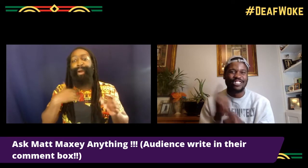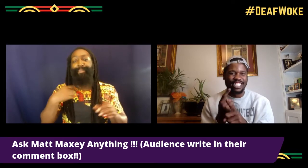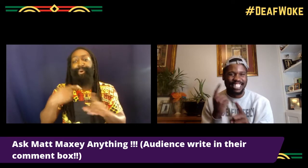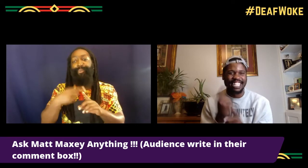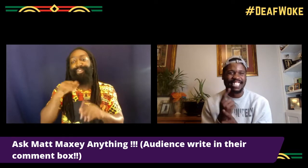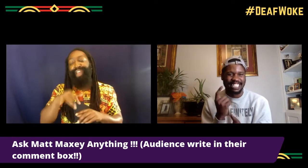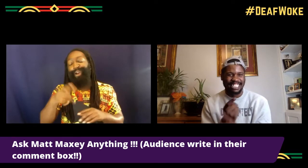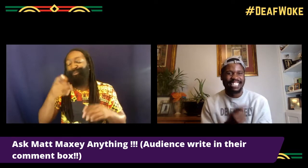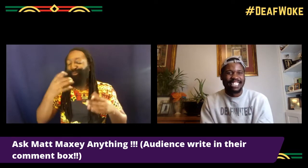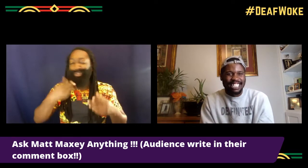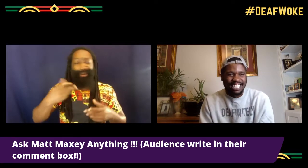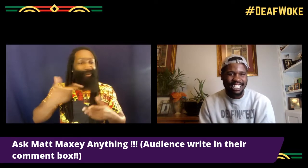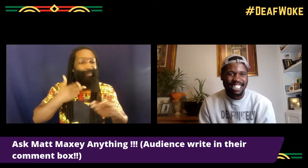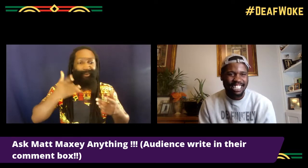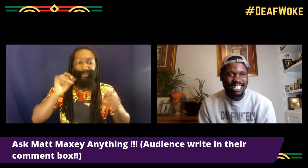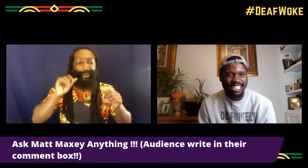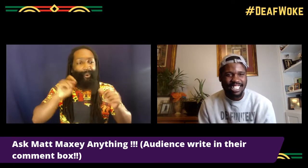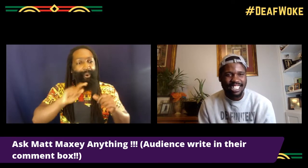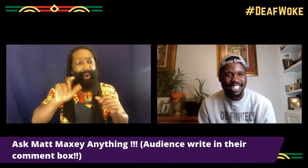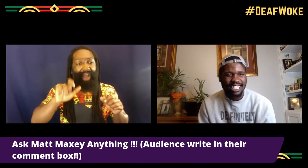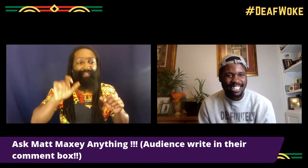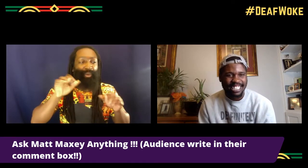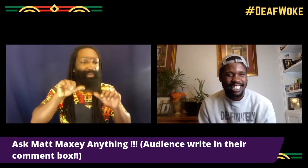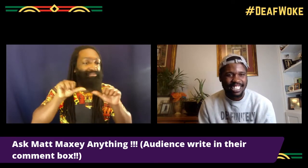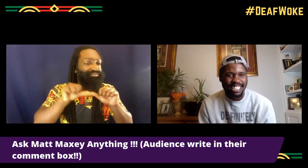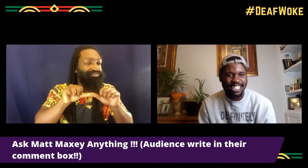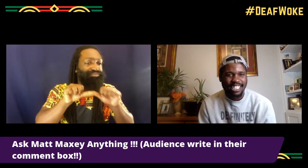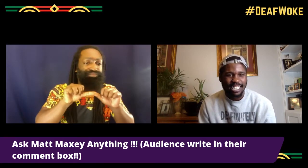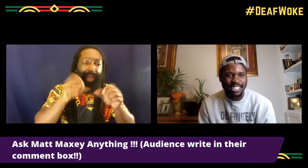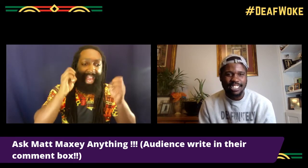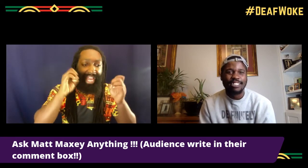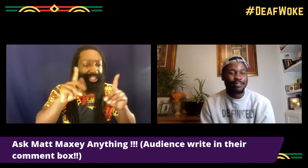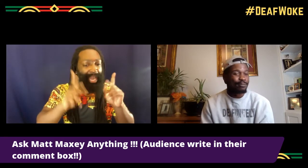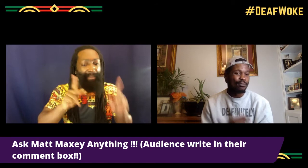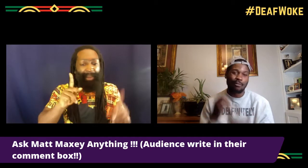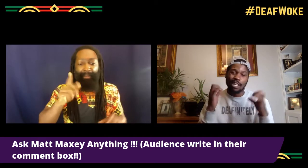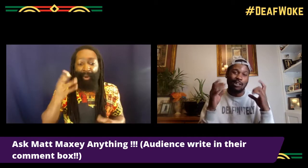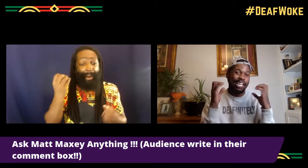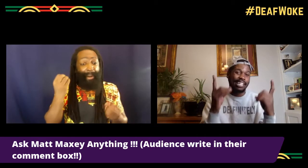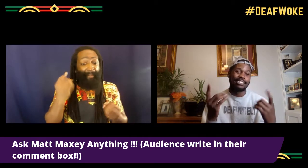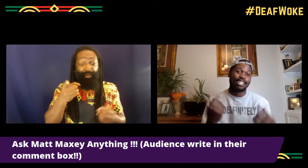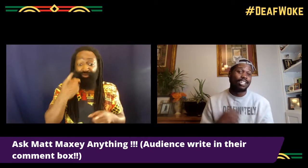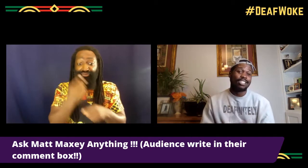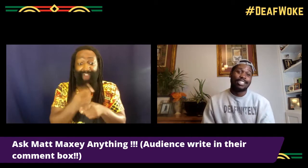it's the things that subtitles don't have that captions do. You know, and so we really have to keep educating people,